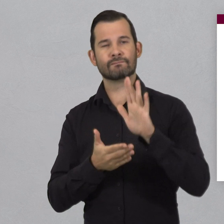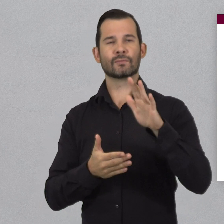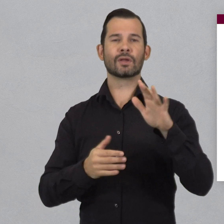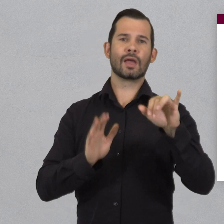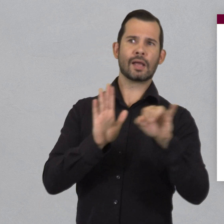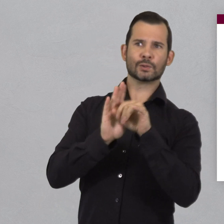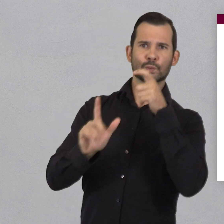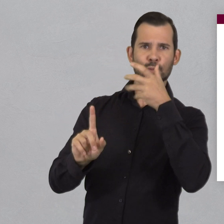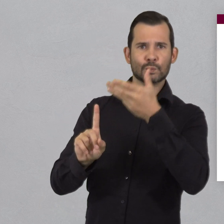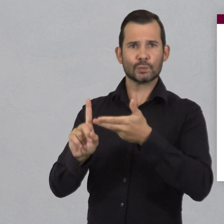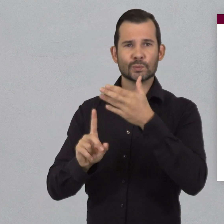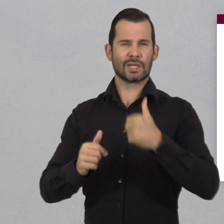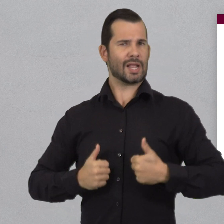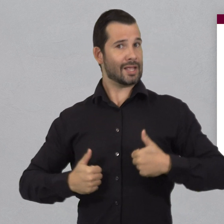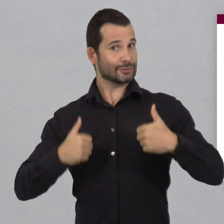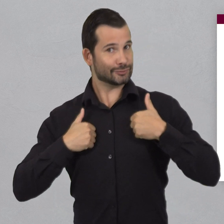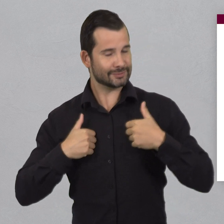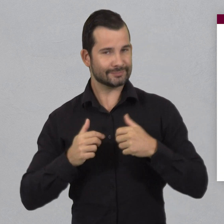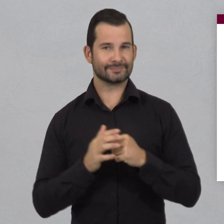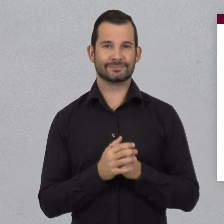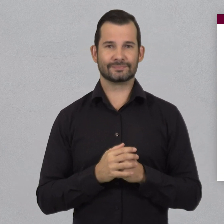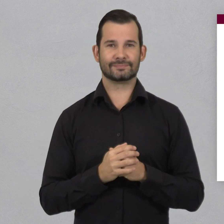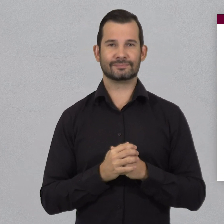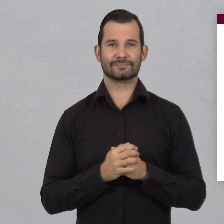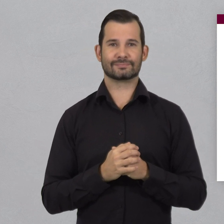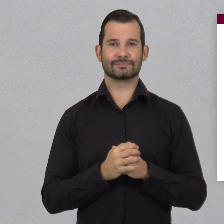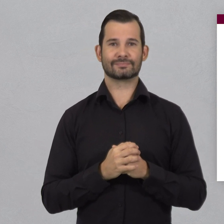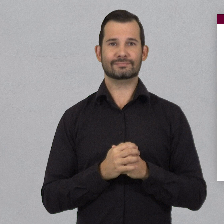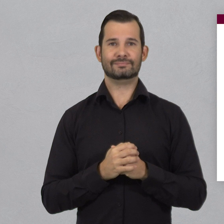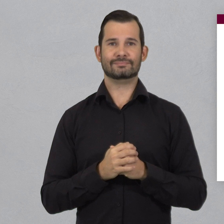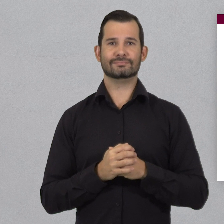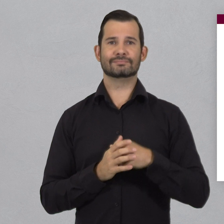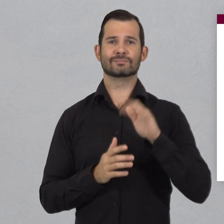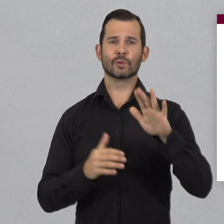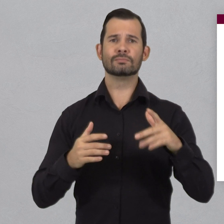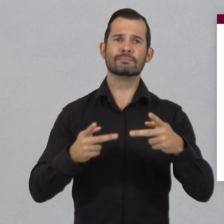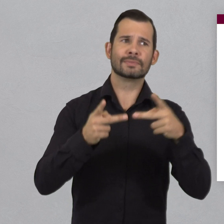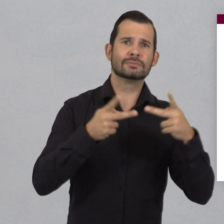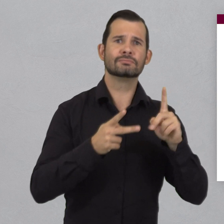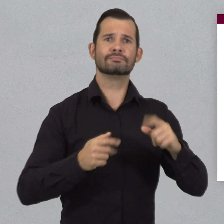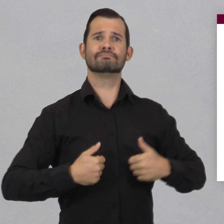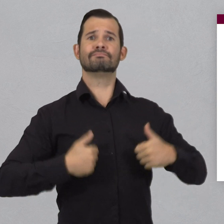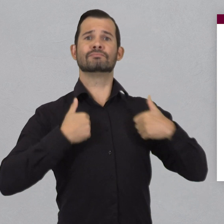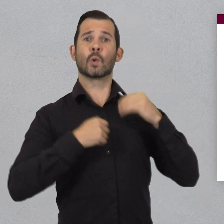• Prove your identity and address Your place of residence or home